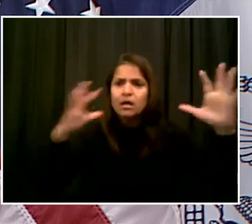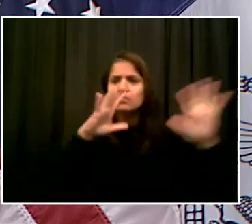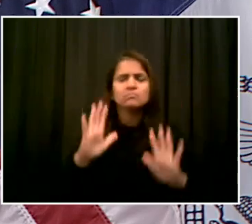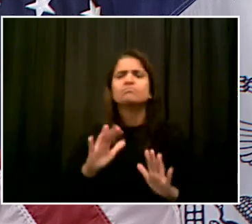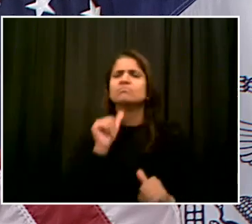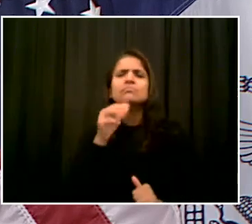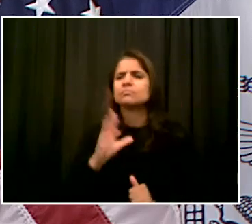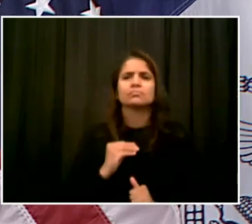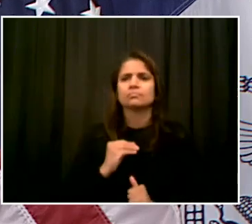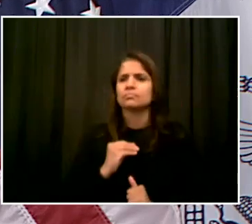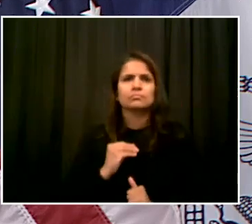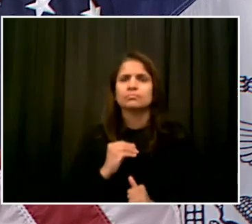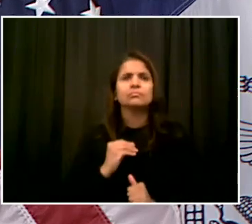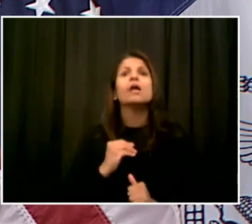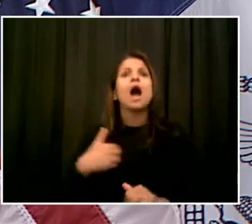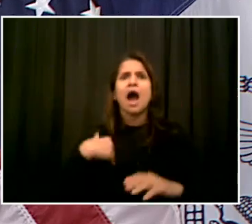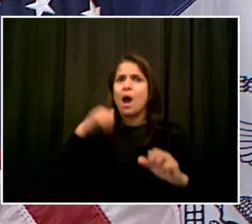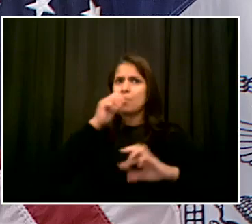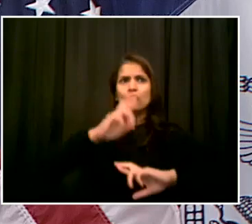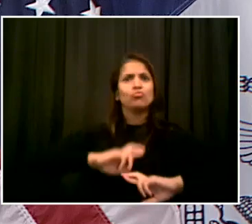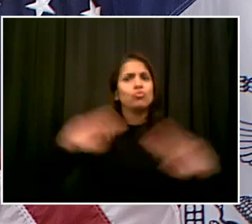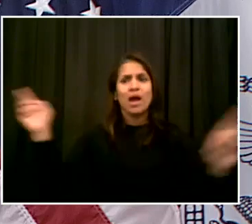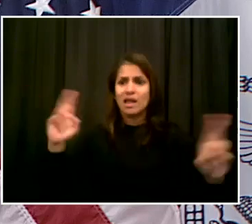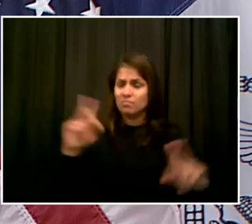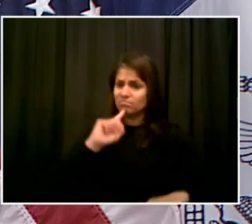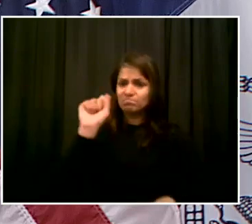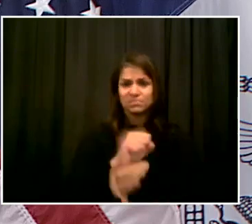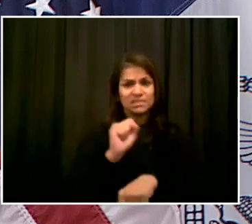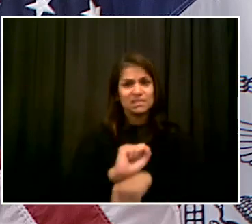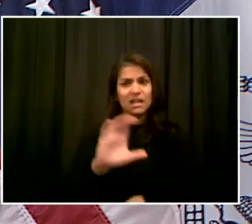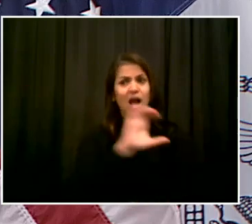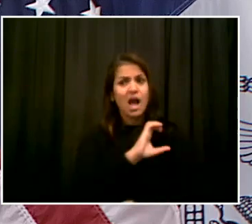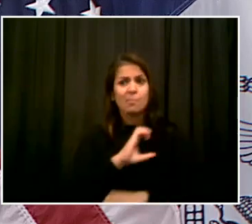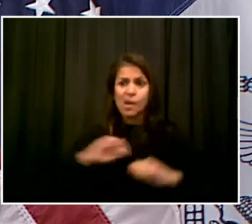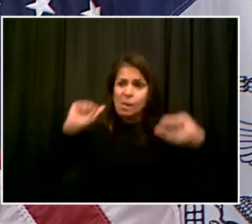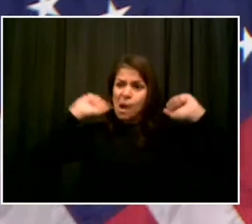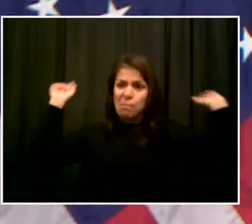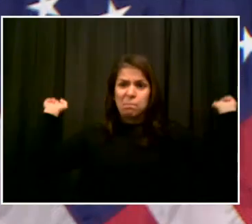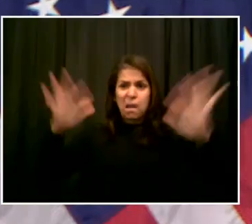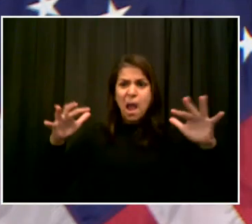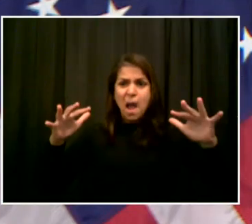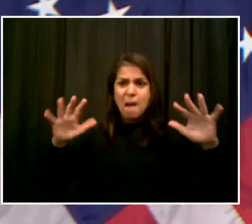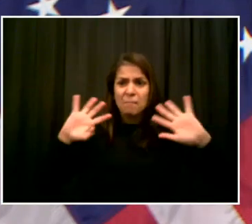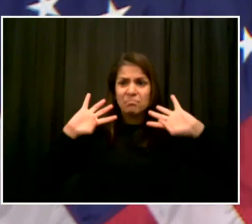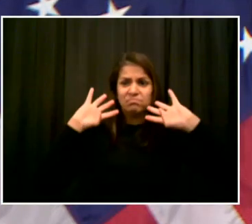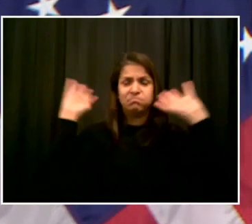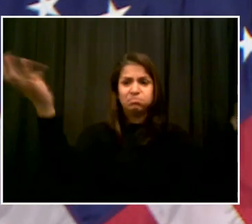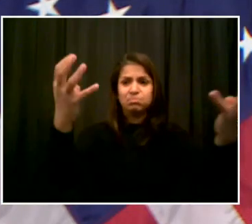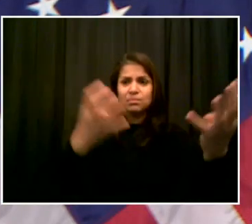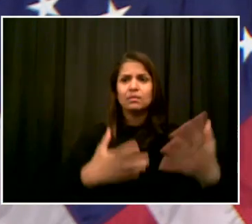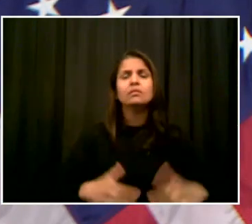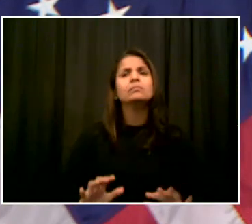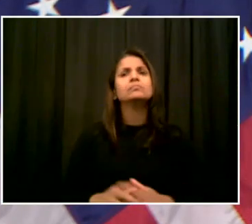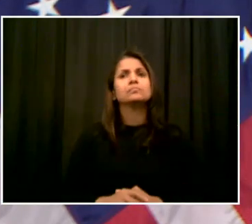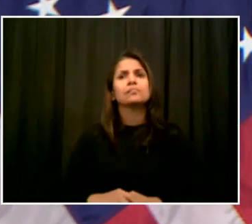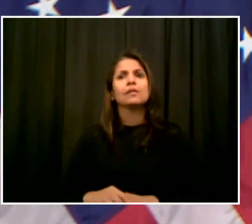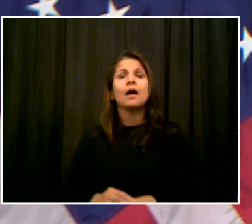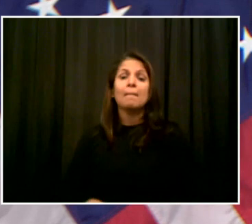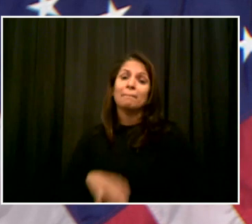AGAINST IT AND SEEING IT TONIGHT AND THAT IT ISIOMPRTANT FOR PEOPLE TO HEAR DIRECTLY FROM YOU WHERE